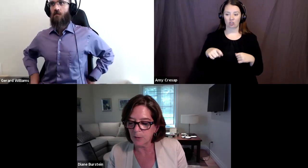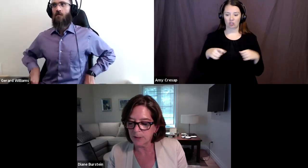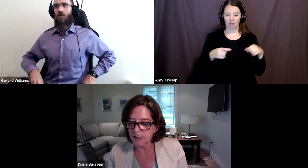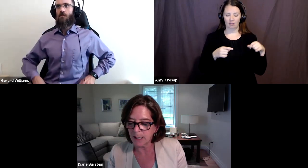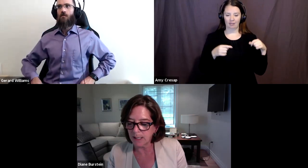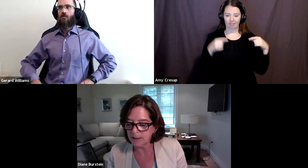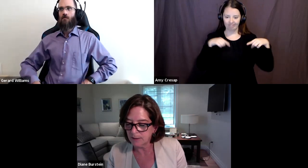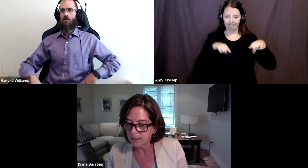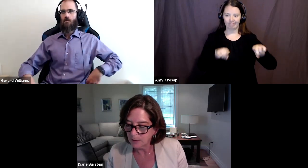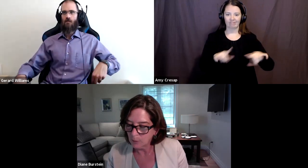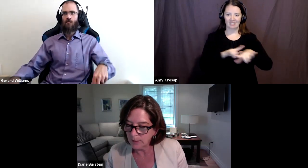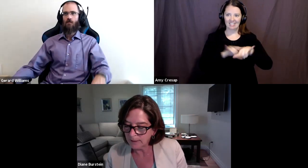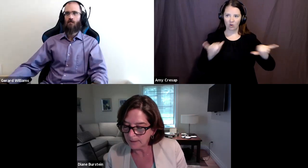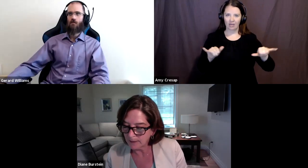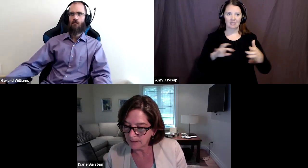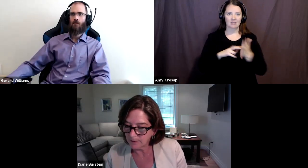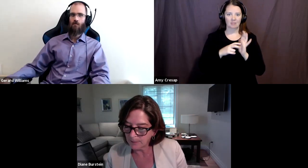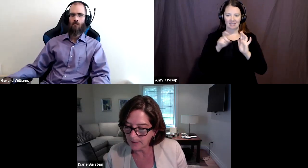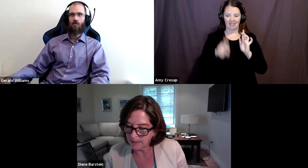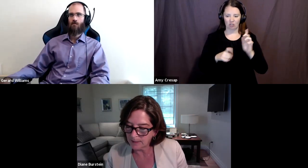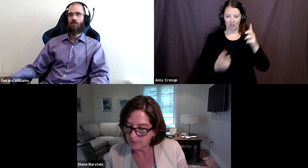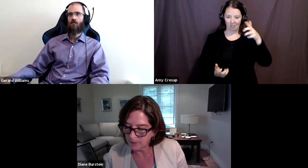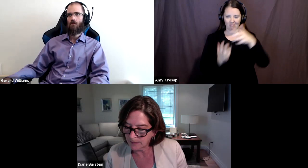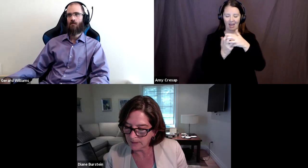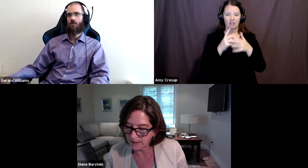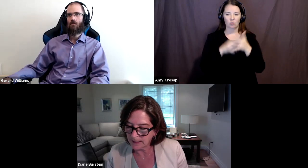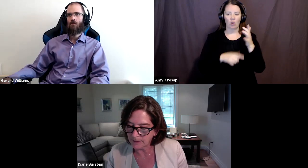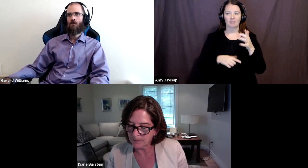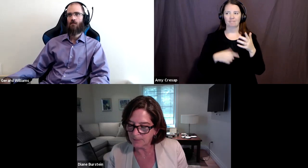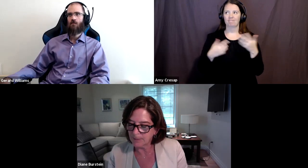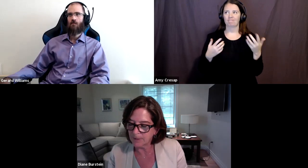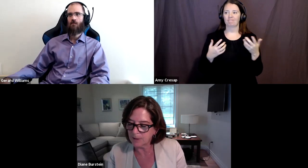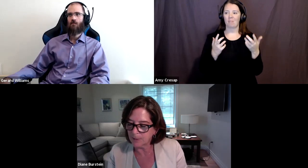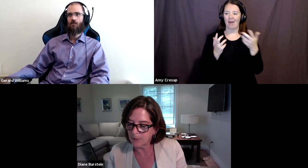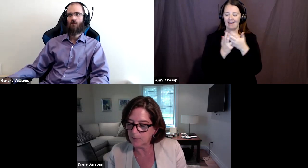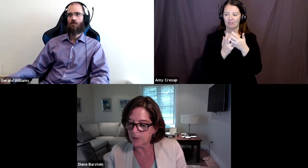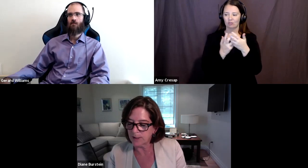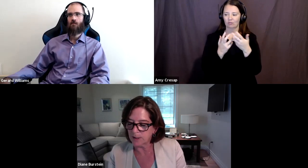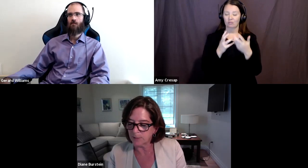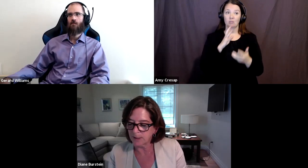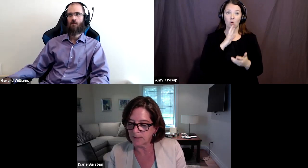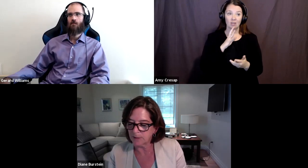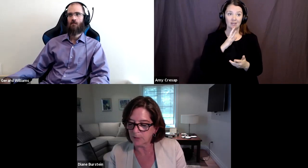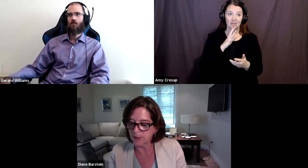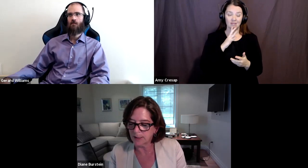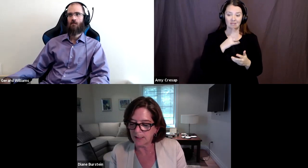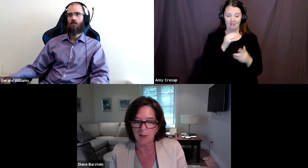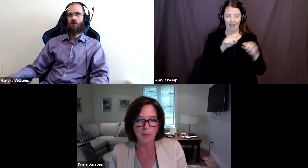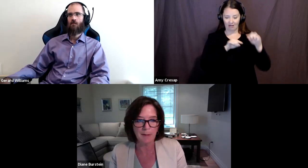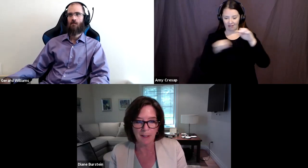coincide with -- with the spoken word and displayed on the screen at a speed that can